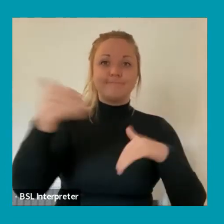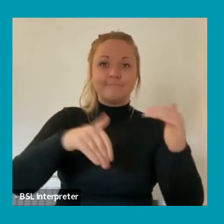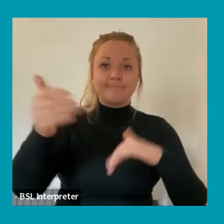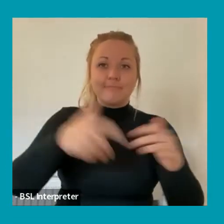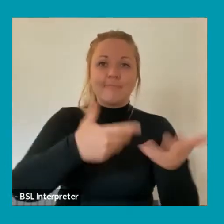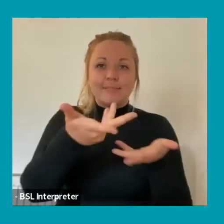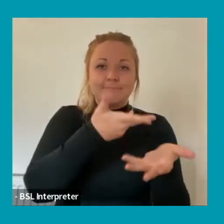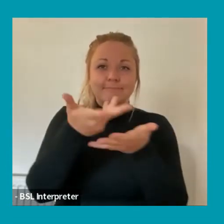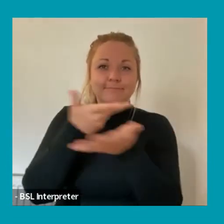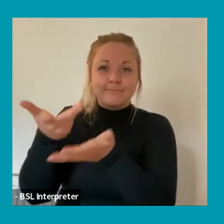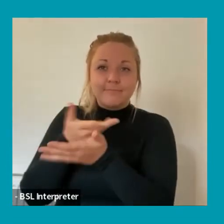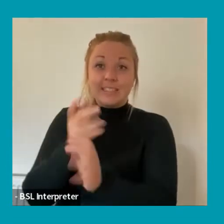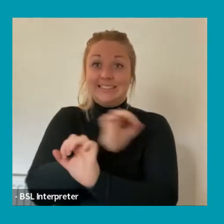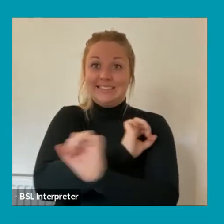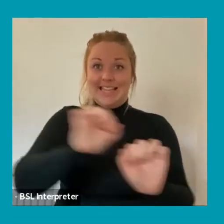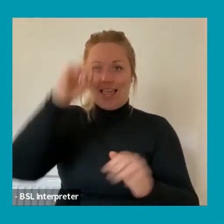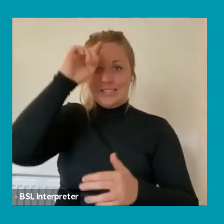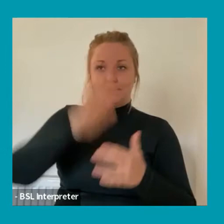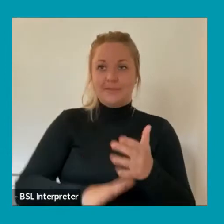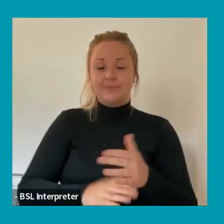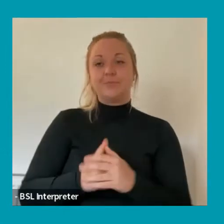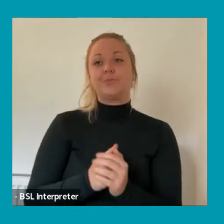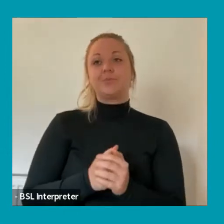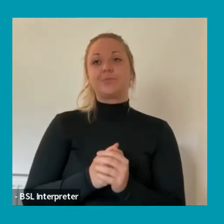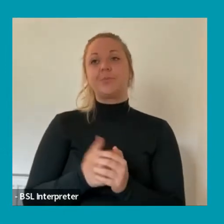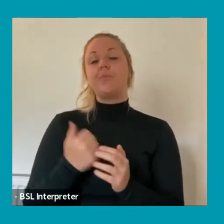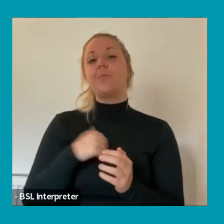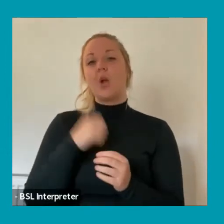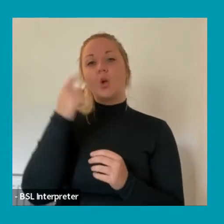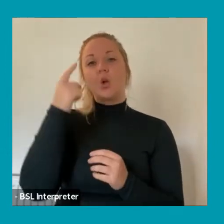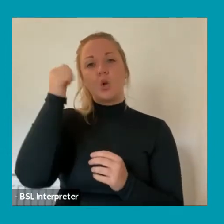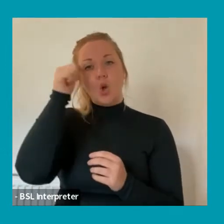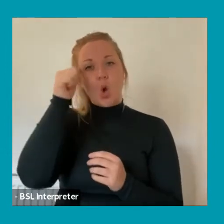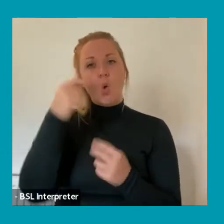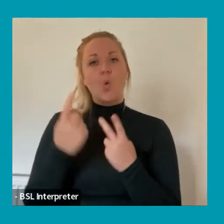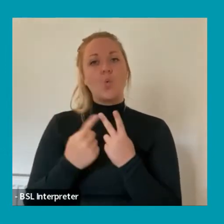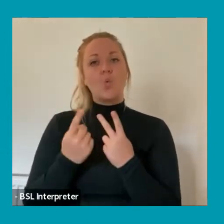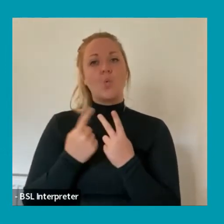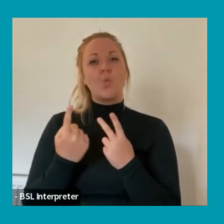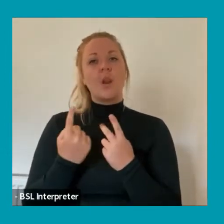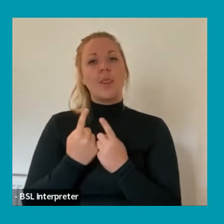I think you know, I know one of the other things that we talked about, Barry is about assistive technology.